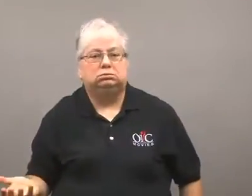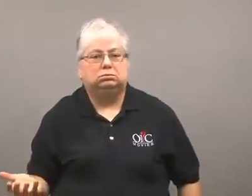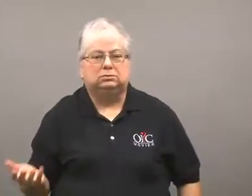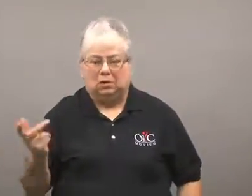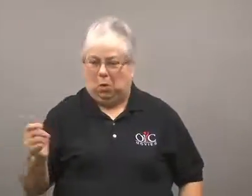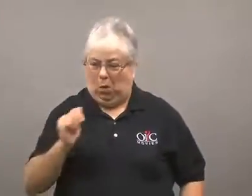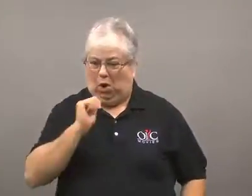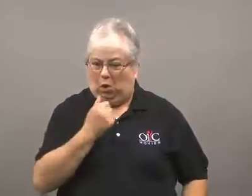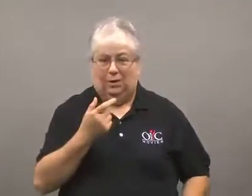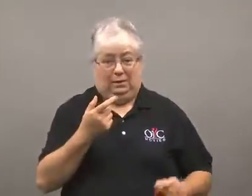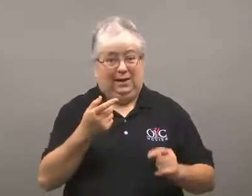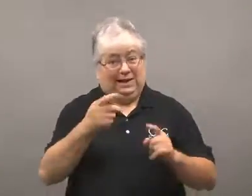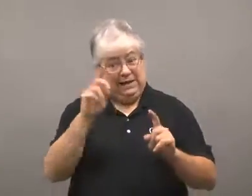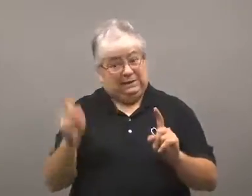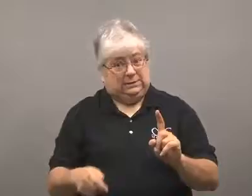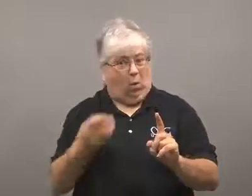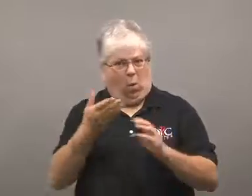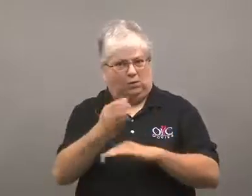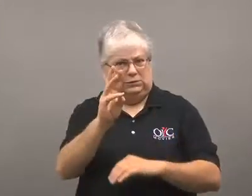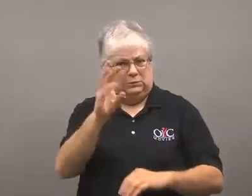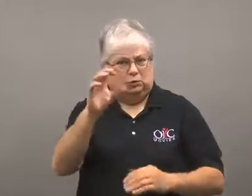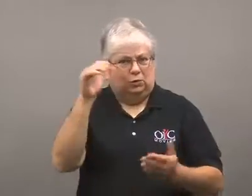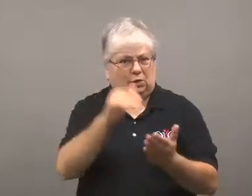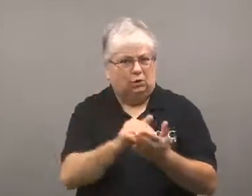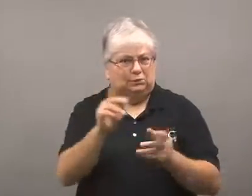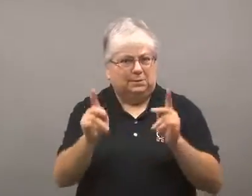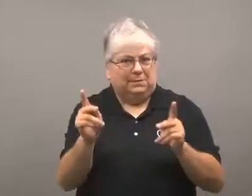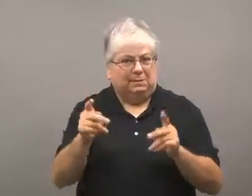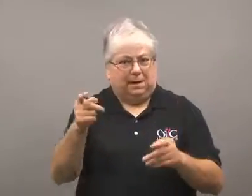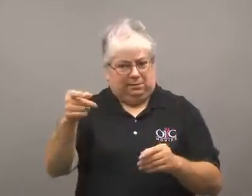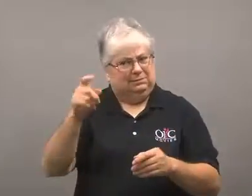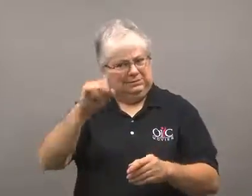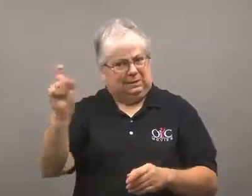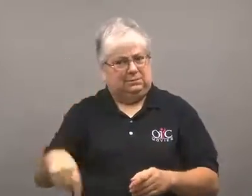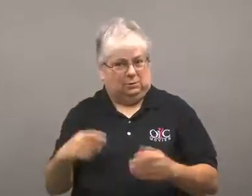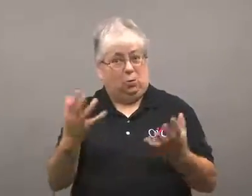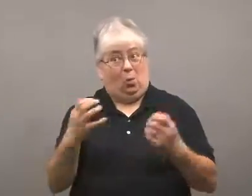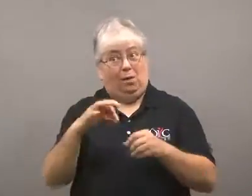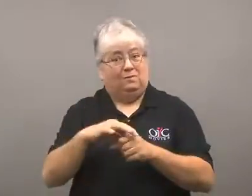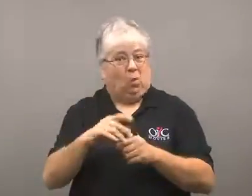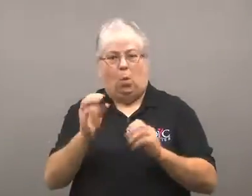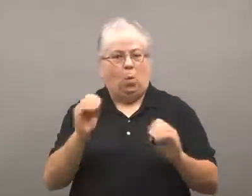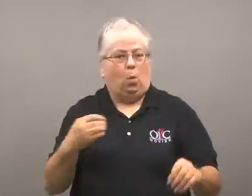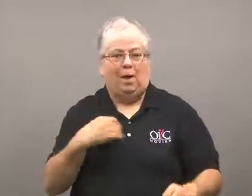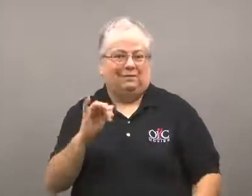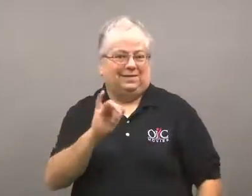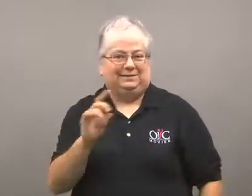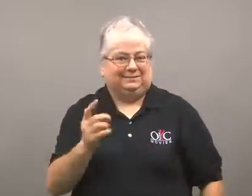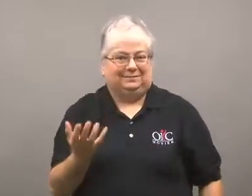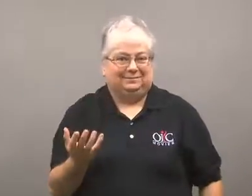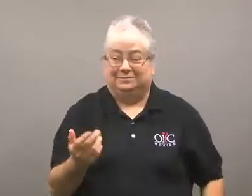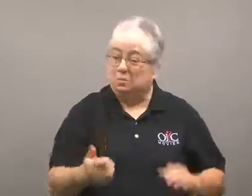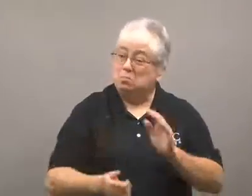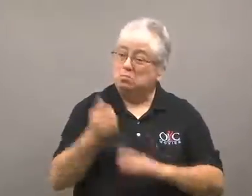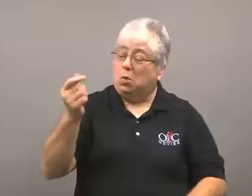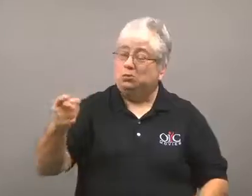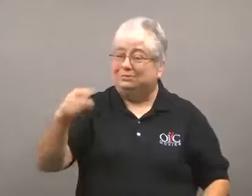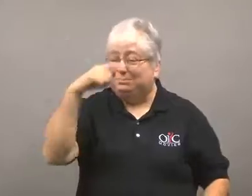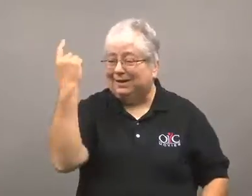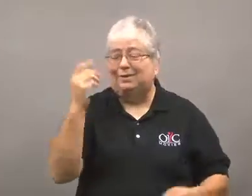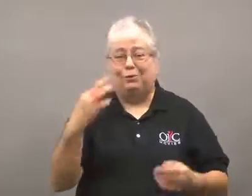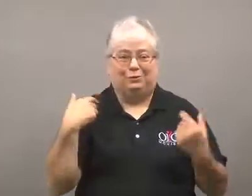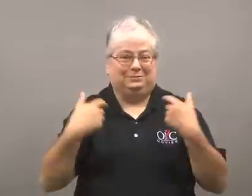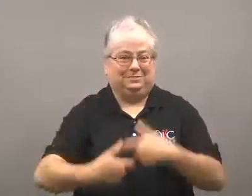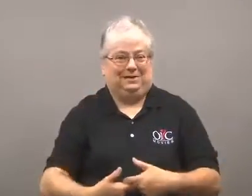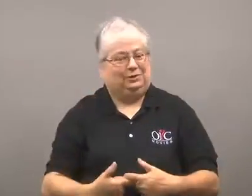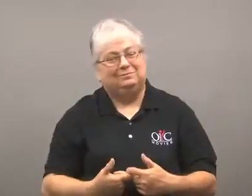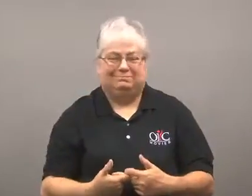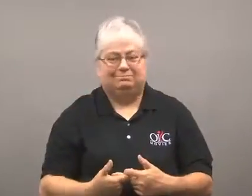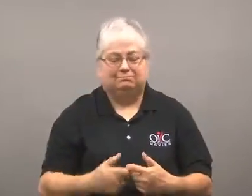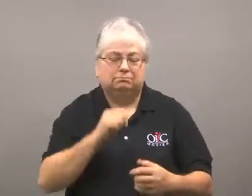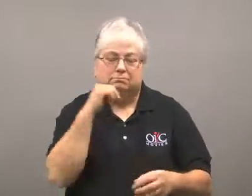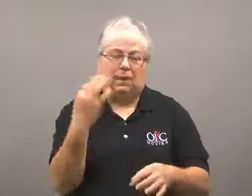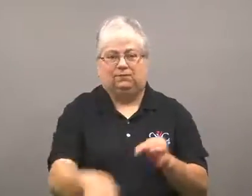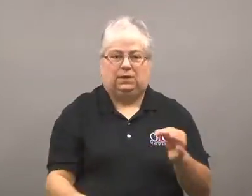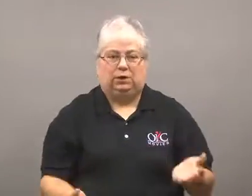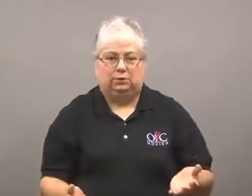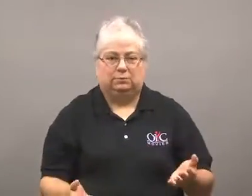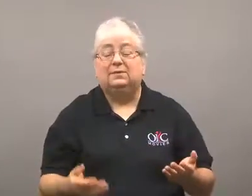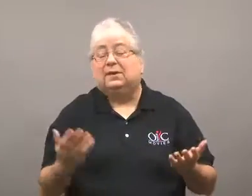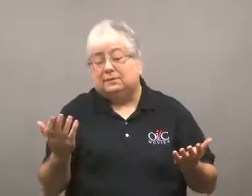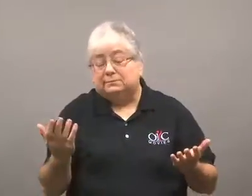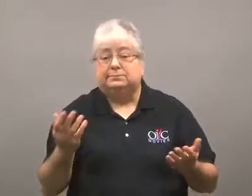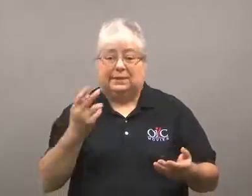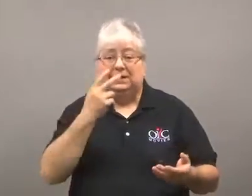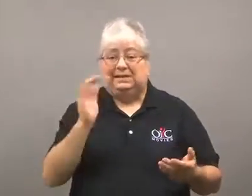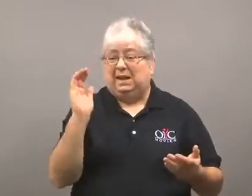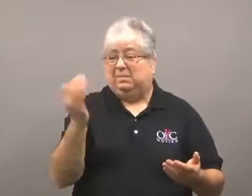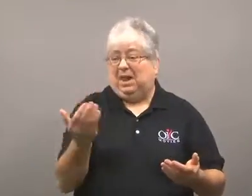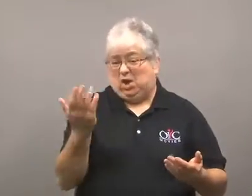Texas has over 600,000 people registered to vote who have no ID.